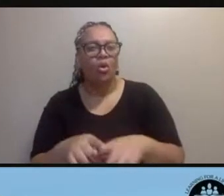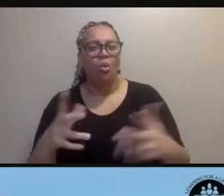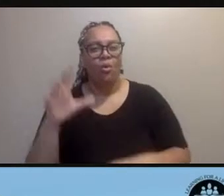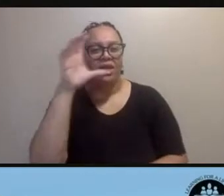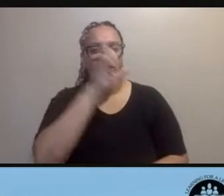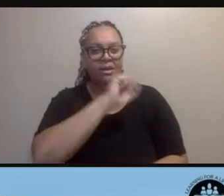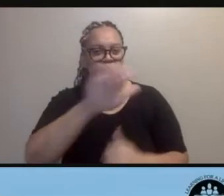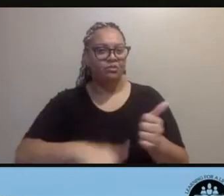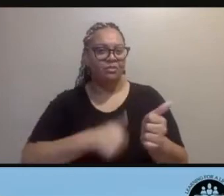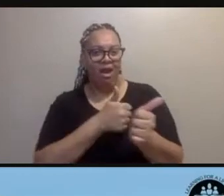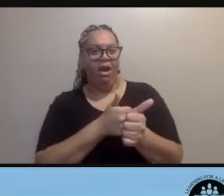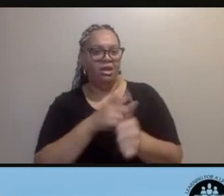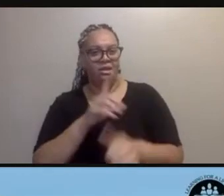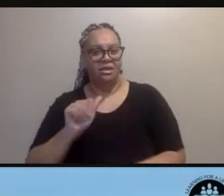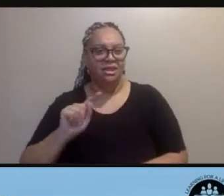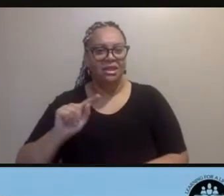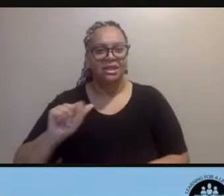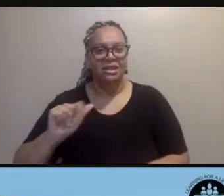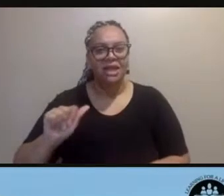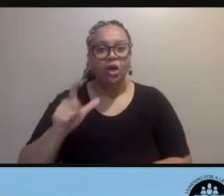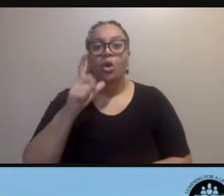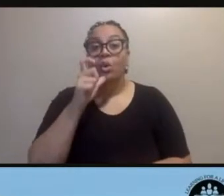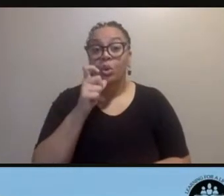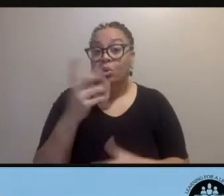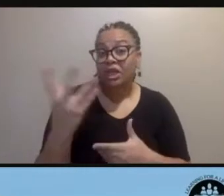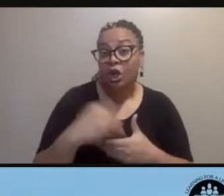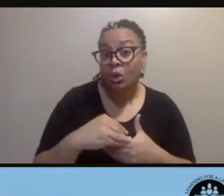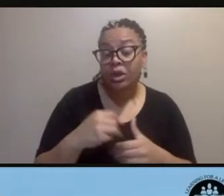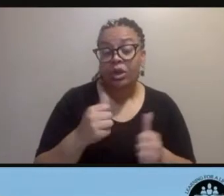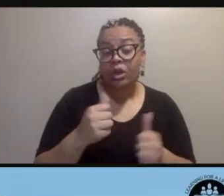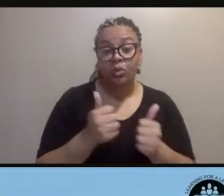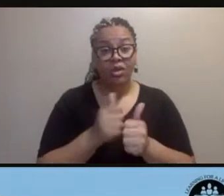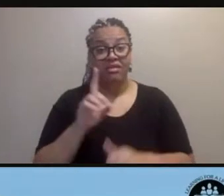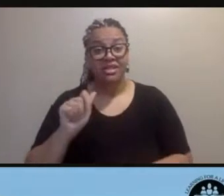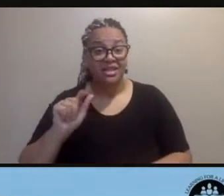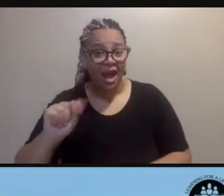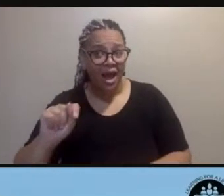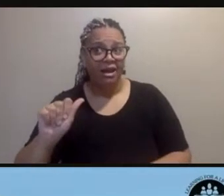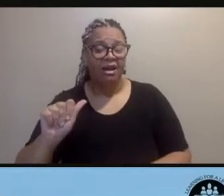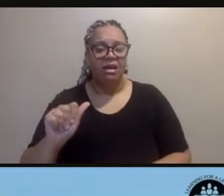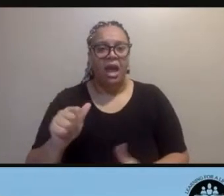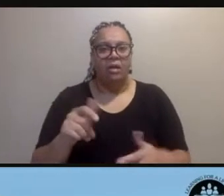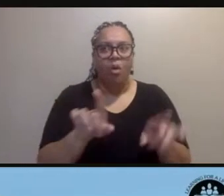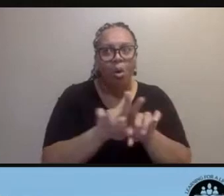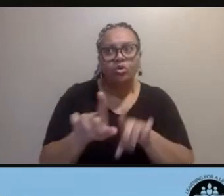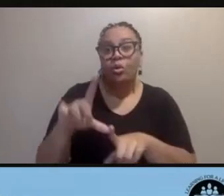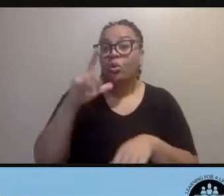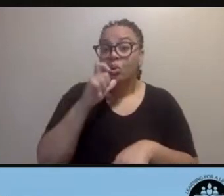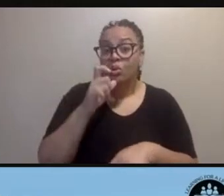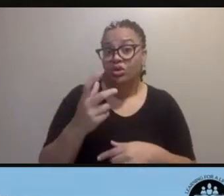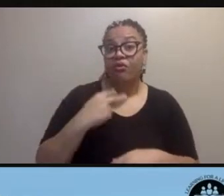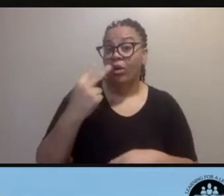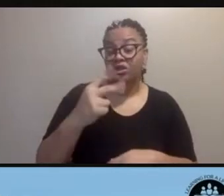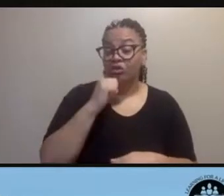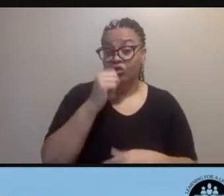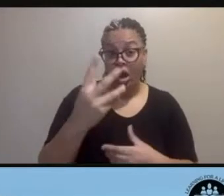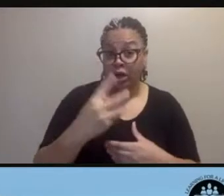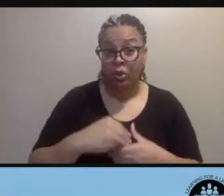HOW WE CRITIQUE THE DATA TO UNDERSTAND HOW IT WAS DEVELOPED BUT ALSO WHERE THE WHAT WERE